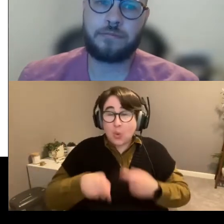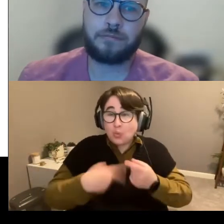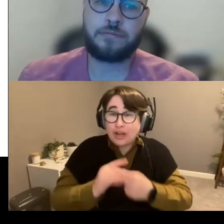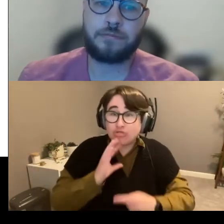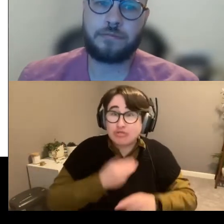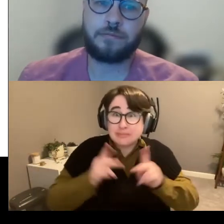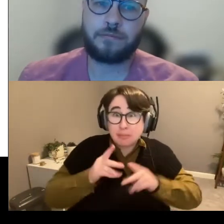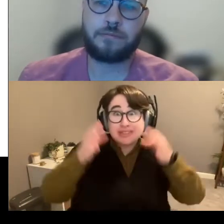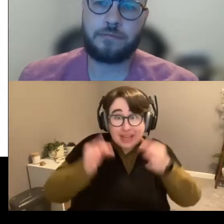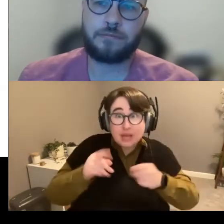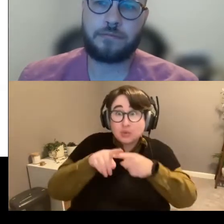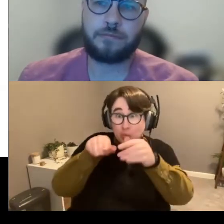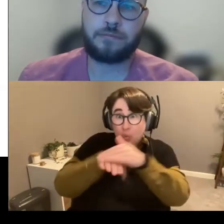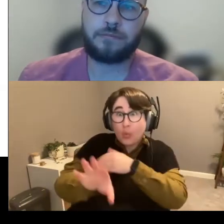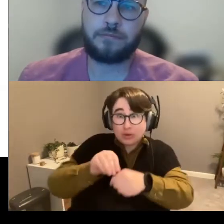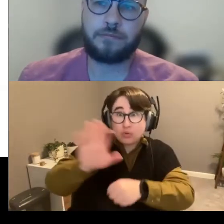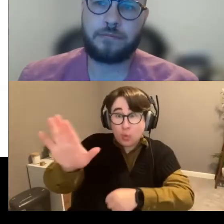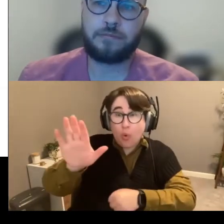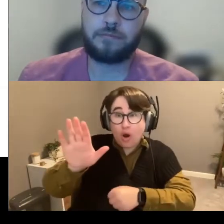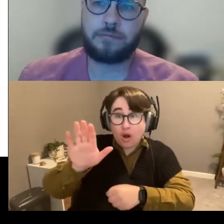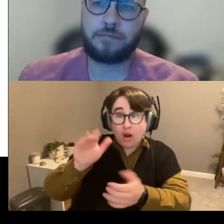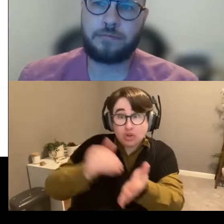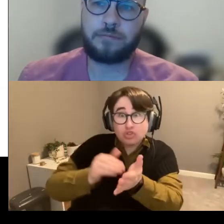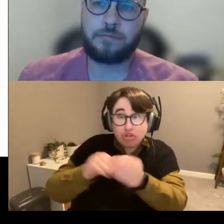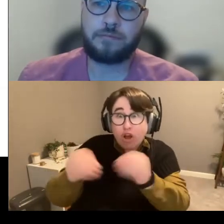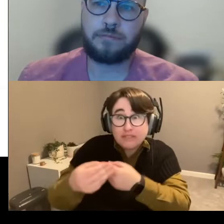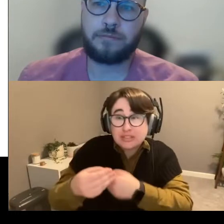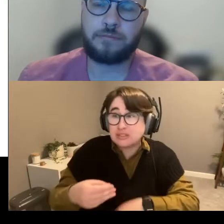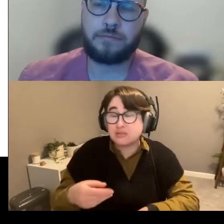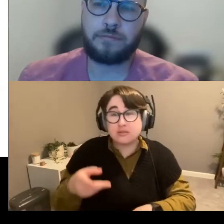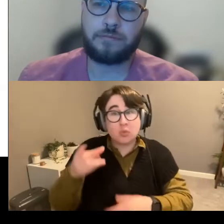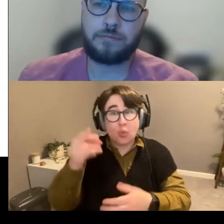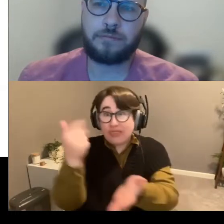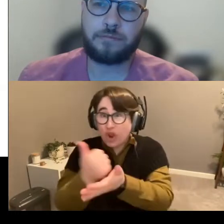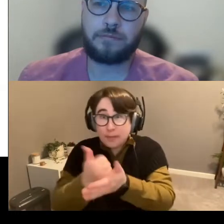whether that be a therapy office or a doctor